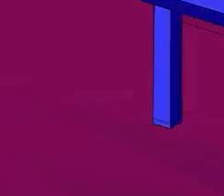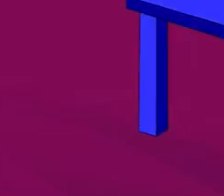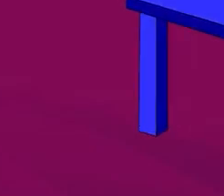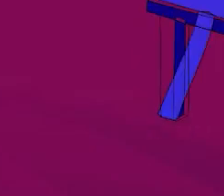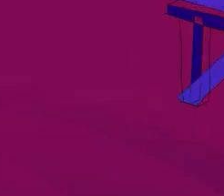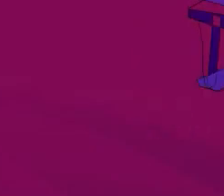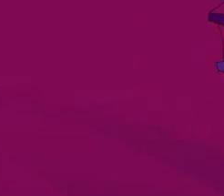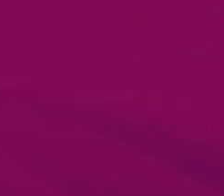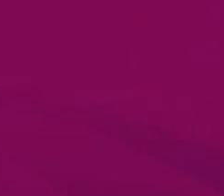Ashley Inkumsah: